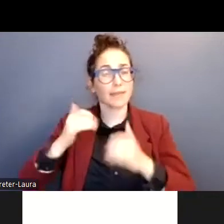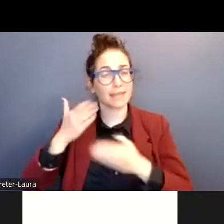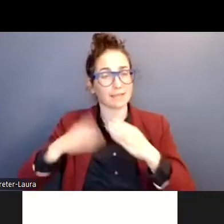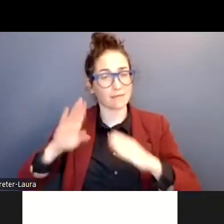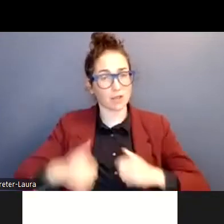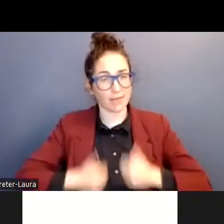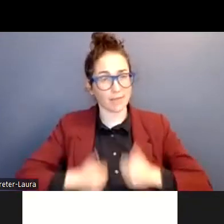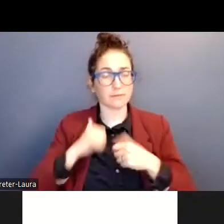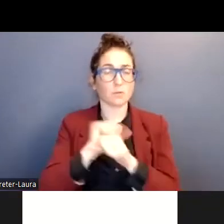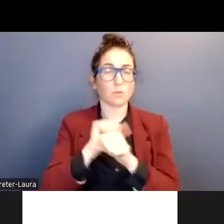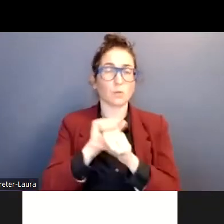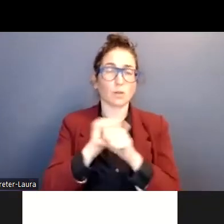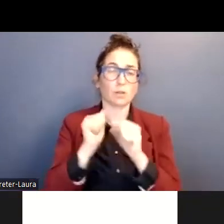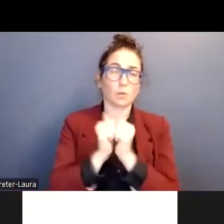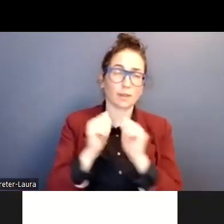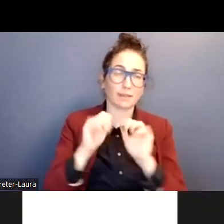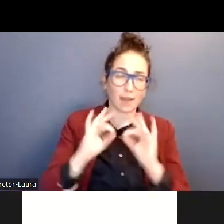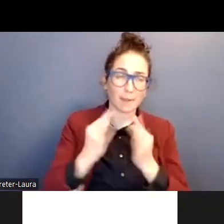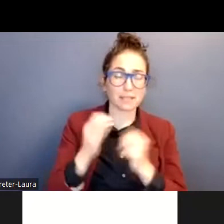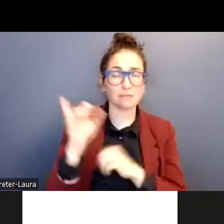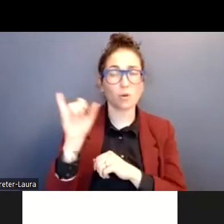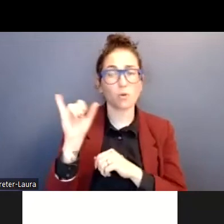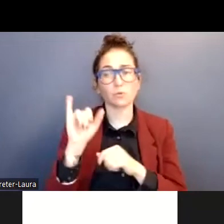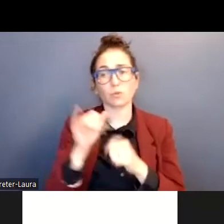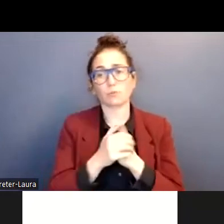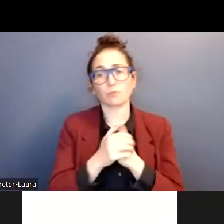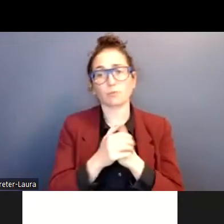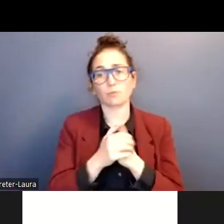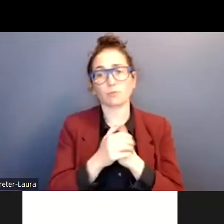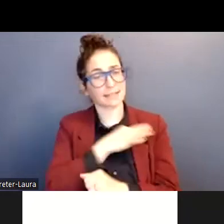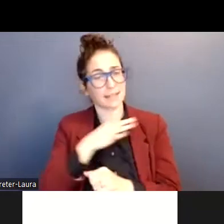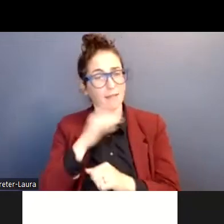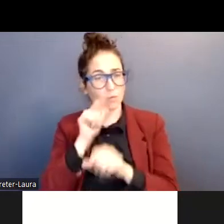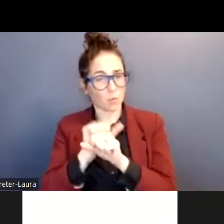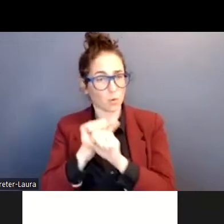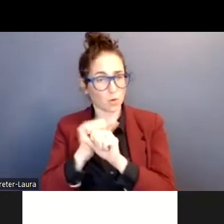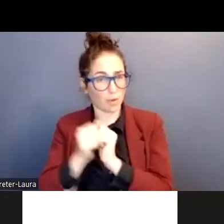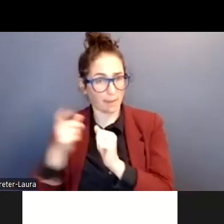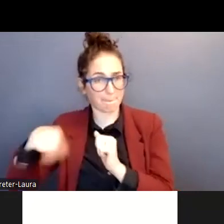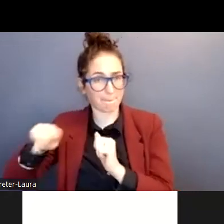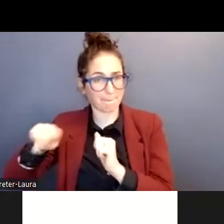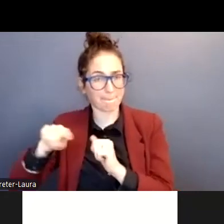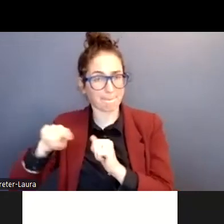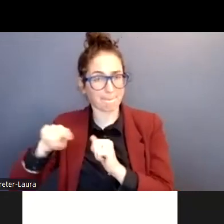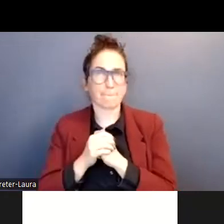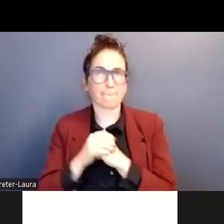with families, as well as the staff who worked with him. I was in New Jersey, when I got there